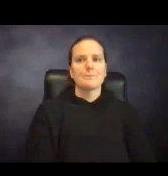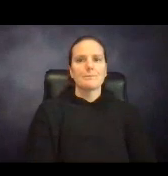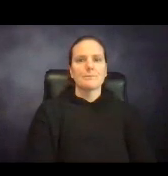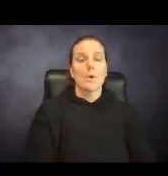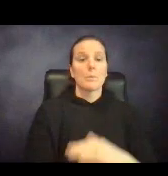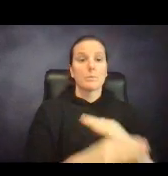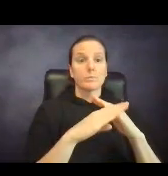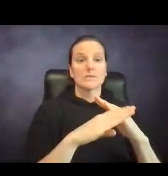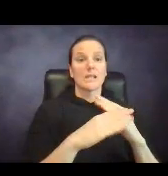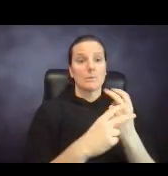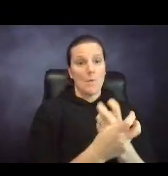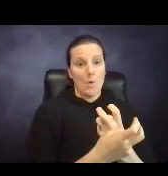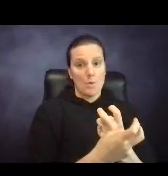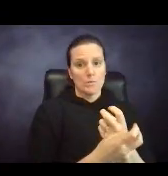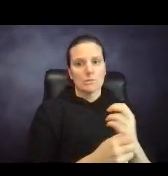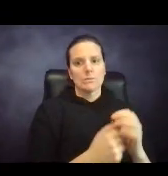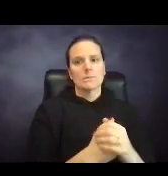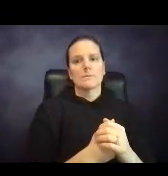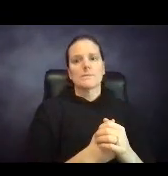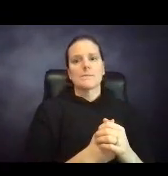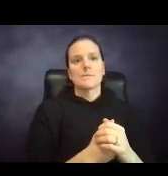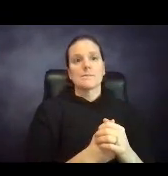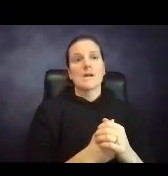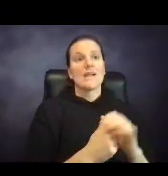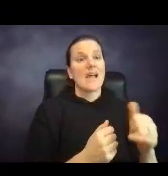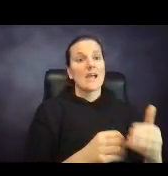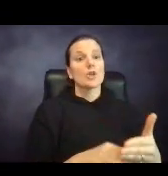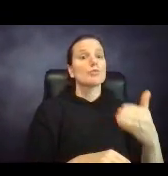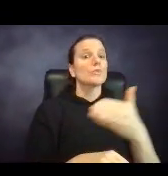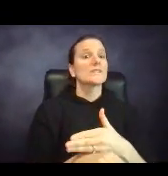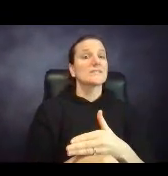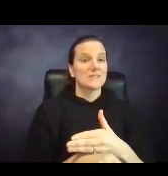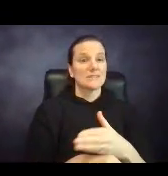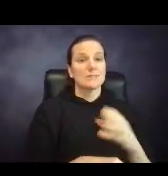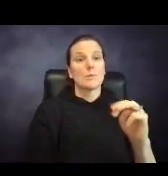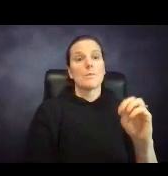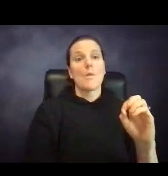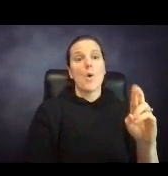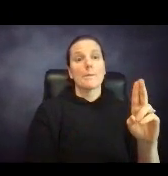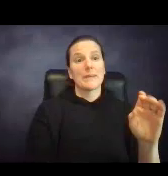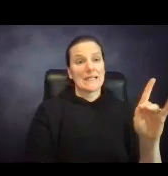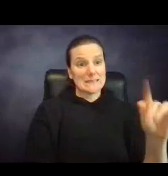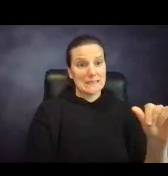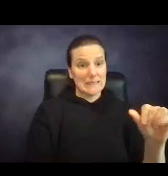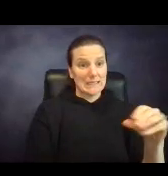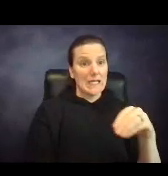So osteoporotic fracture significantly increases morbidity in women. And this is a big deal, like once you fall